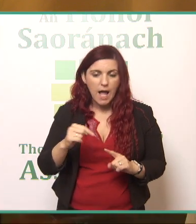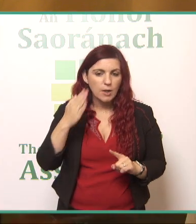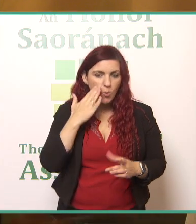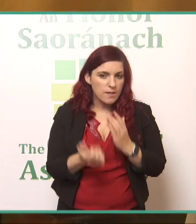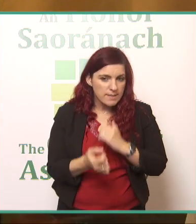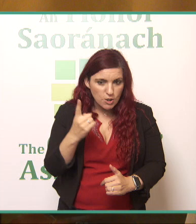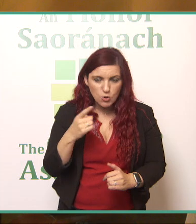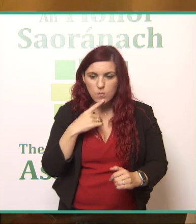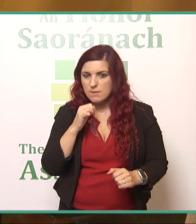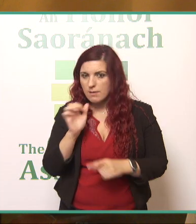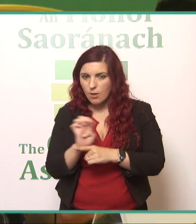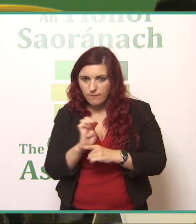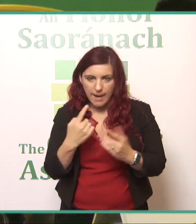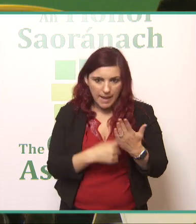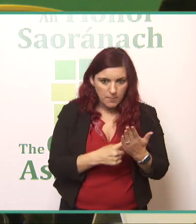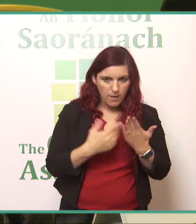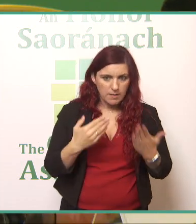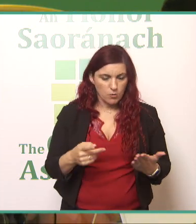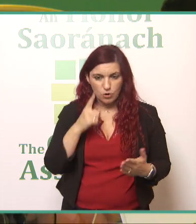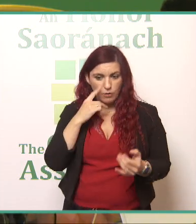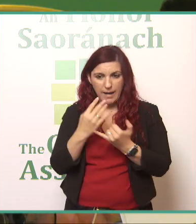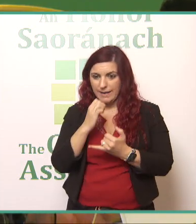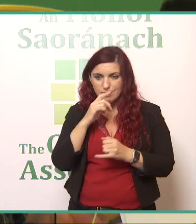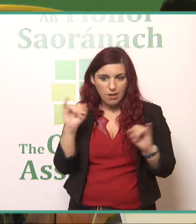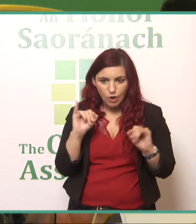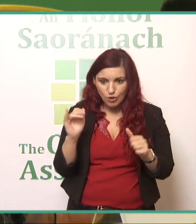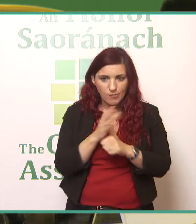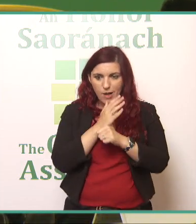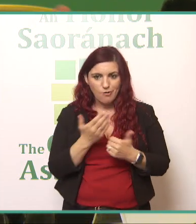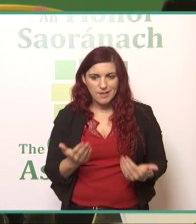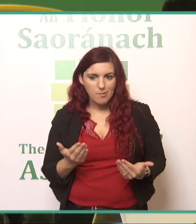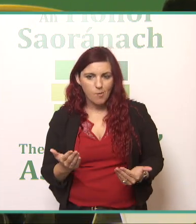and all sorts of problems but it doesn't seem to be an urgent priority they will have to in